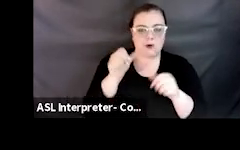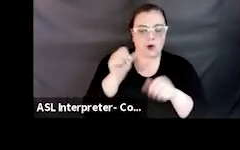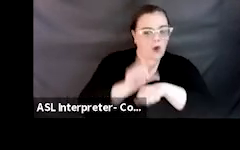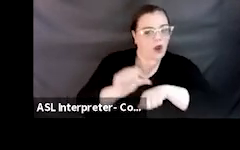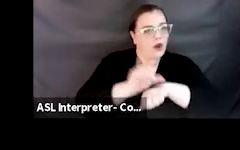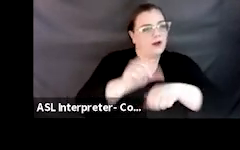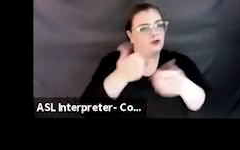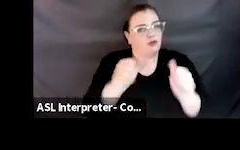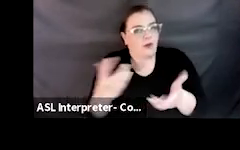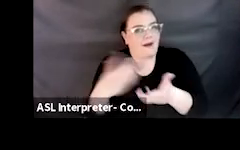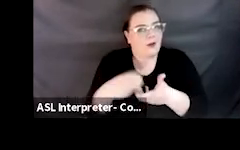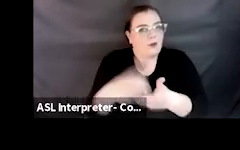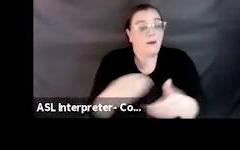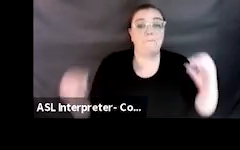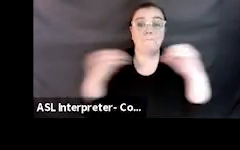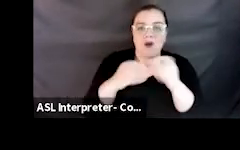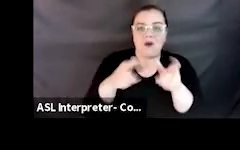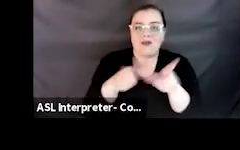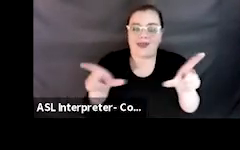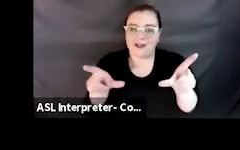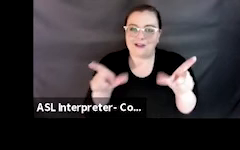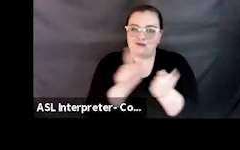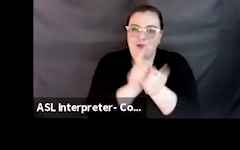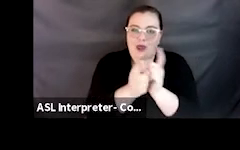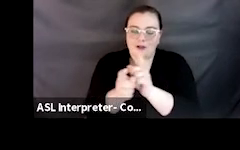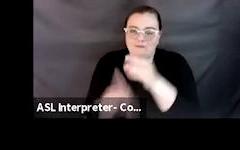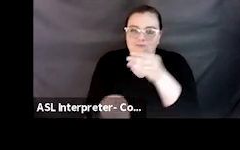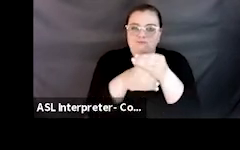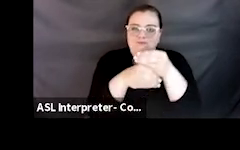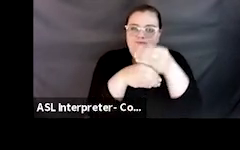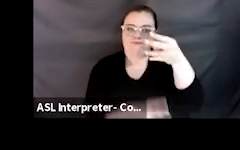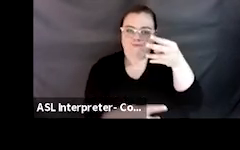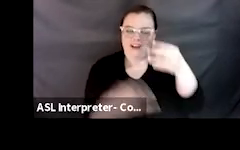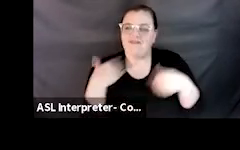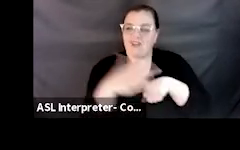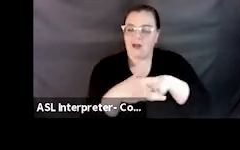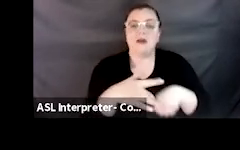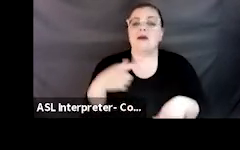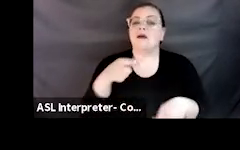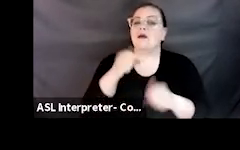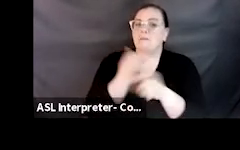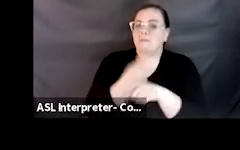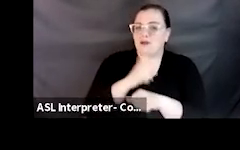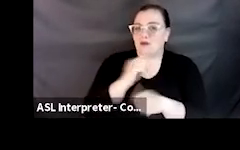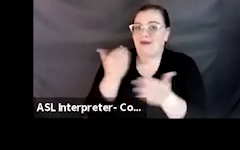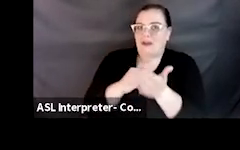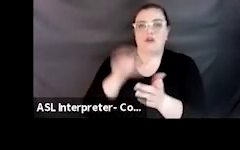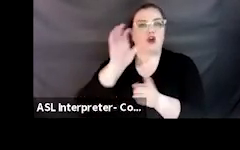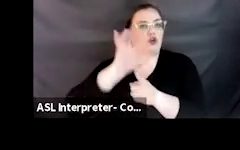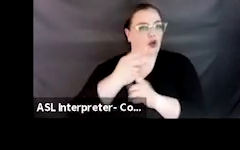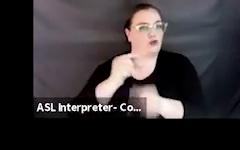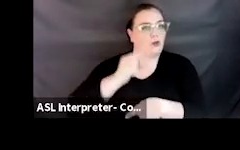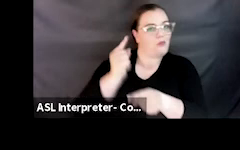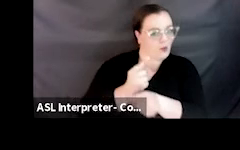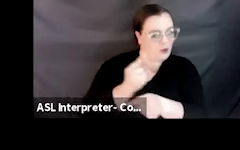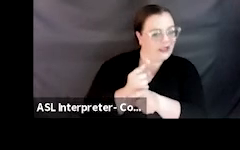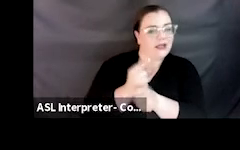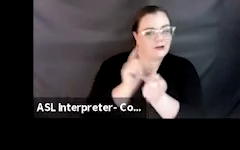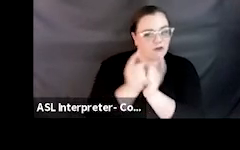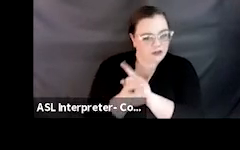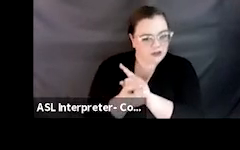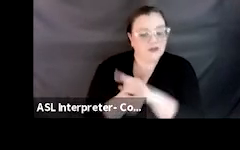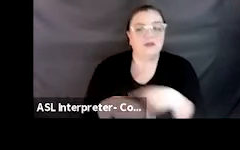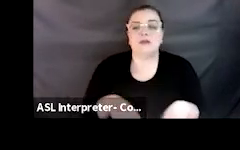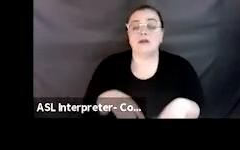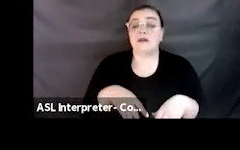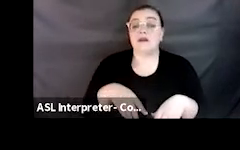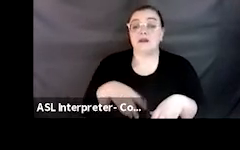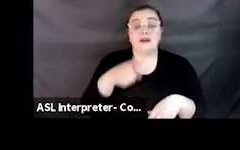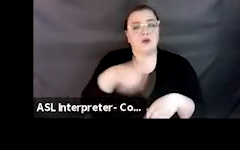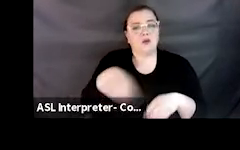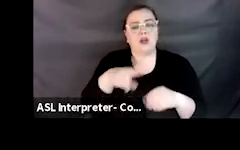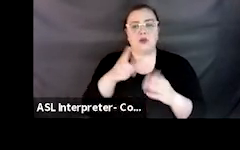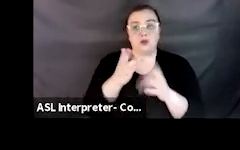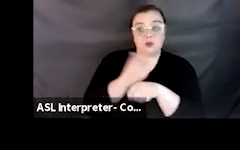Heidi Rosofsky: That we have available, and we are actively working to include more language translations, and these are culturally appropriate language translations.